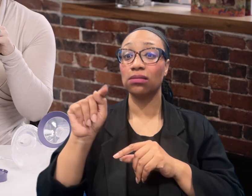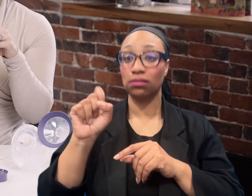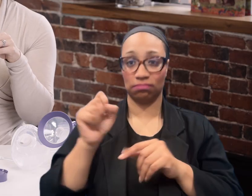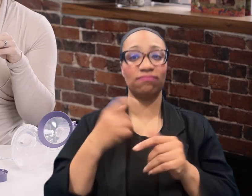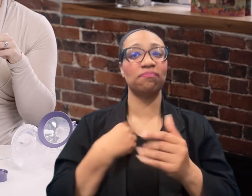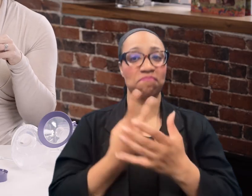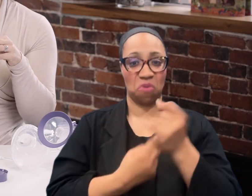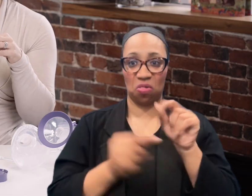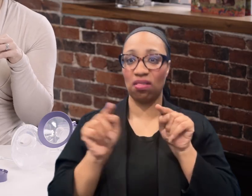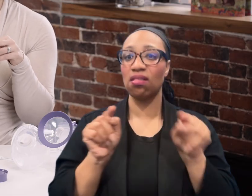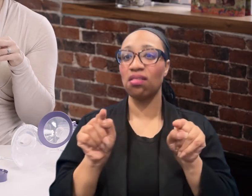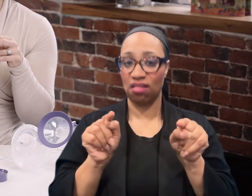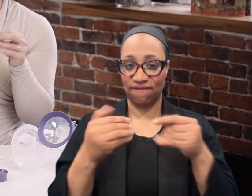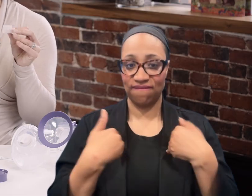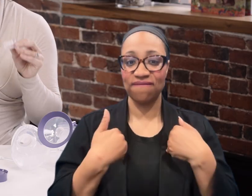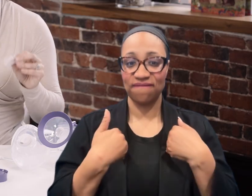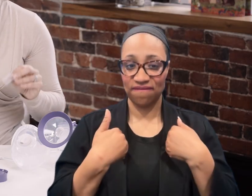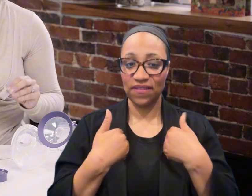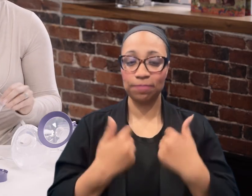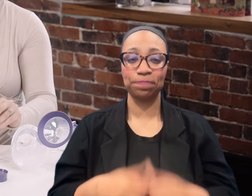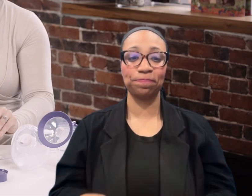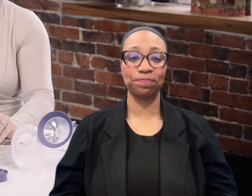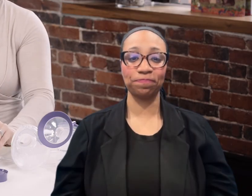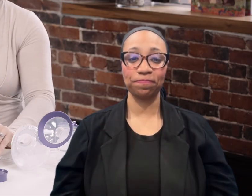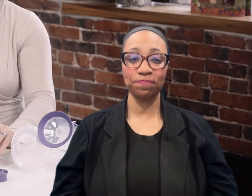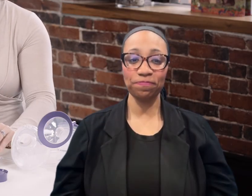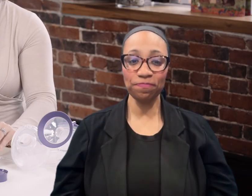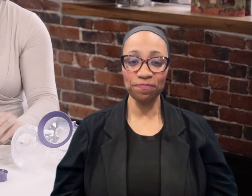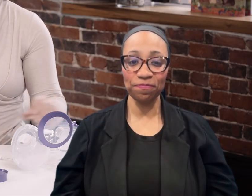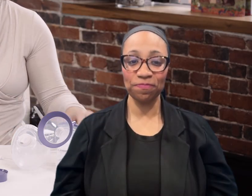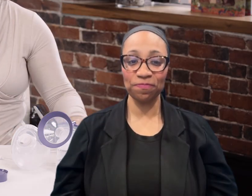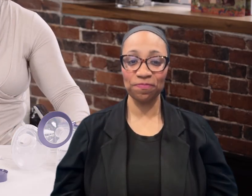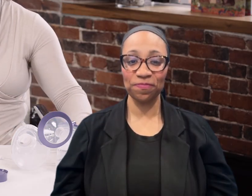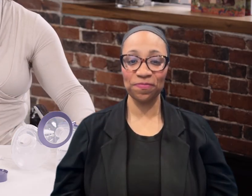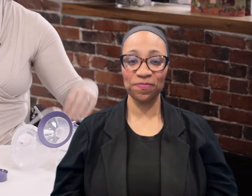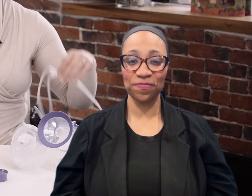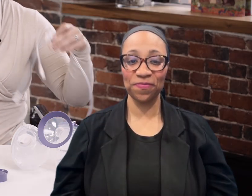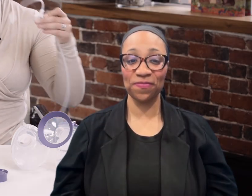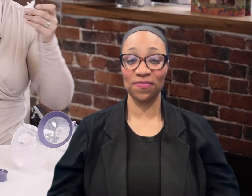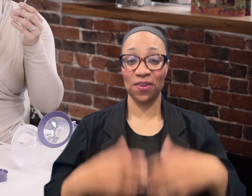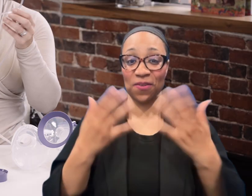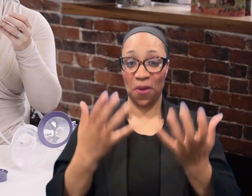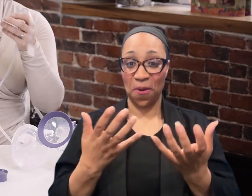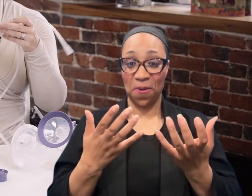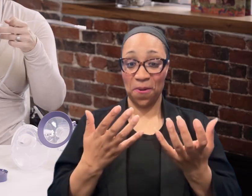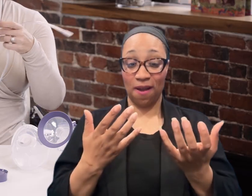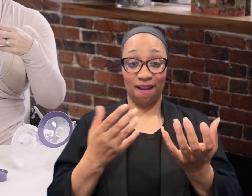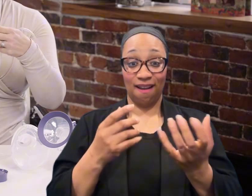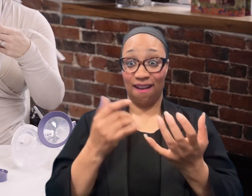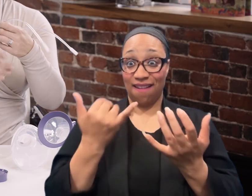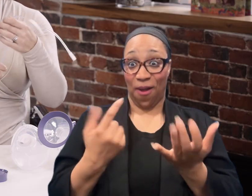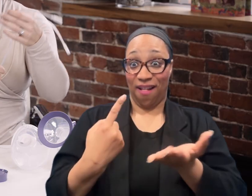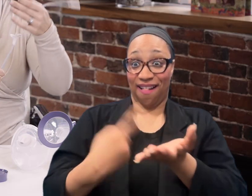on both types of collection kits. For your tubing, you're going to have a Y connector here. The Y